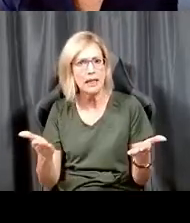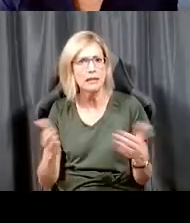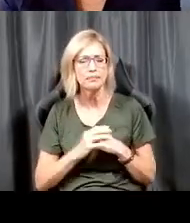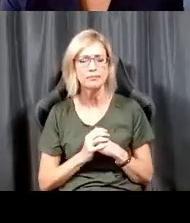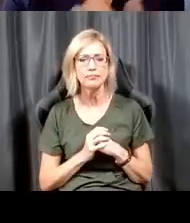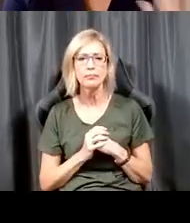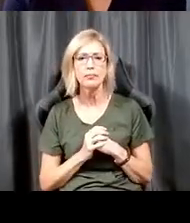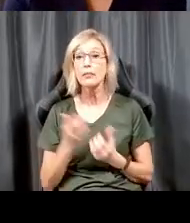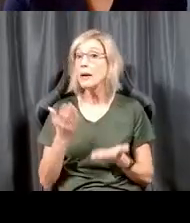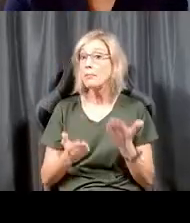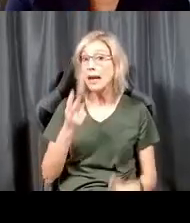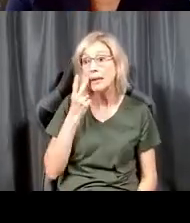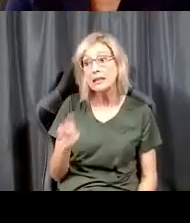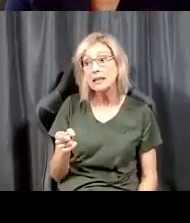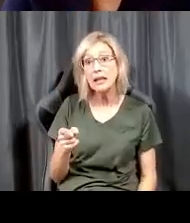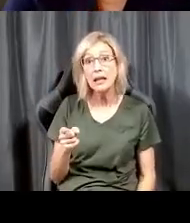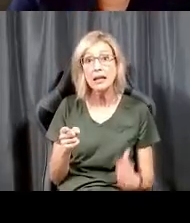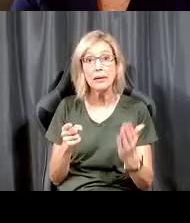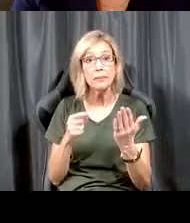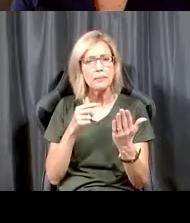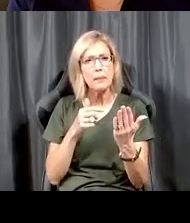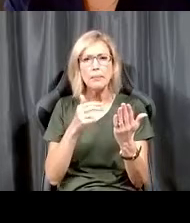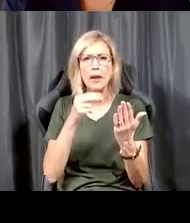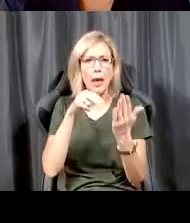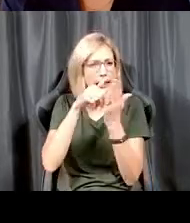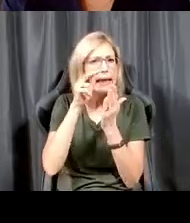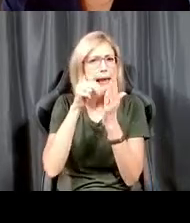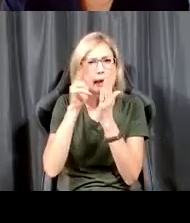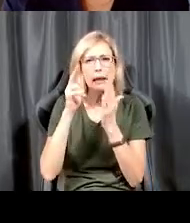We might see them licking or tasting or smelling everything.